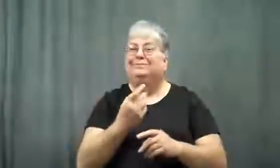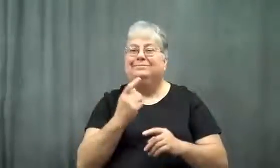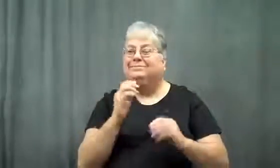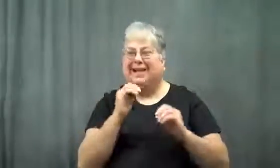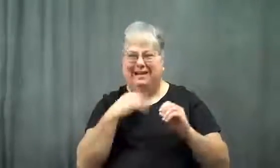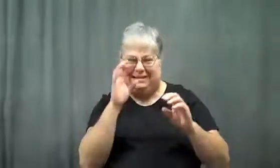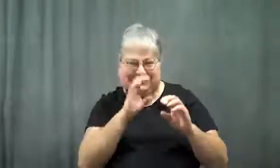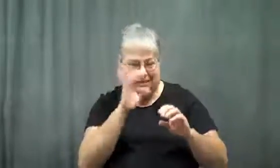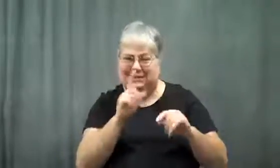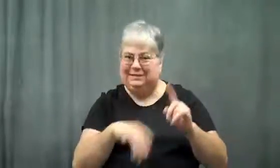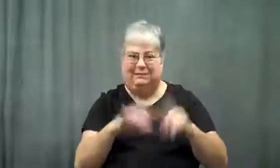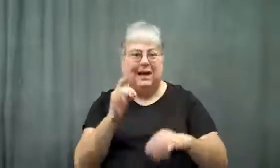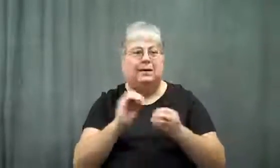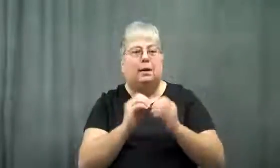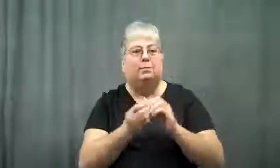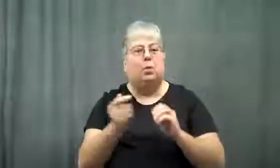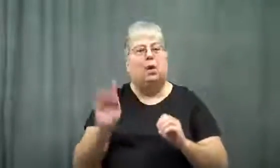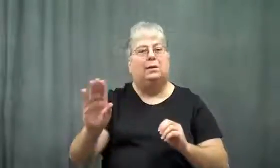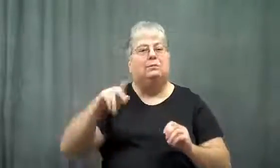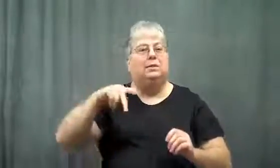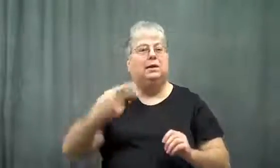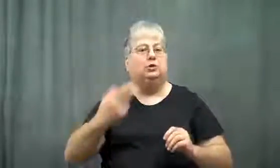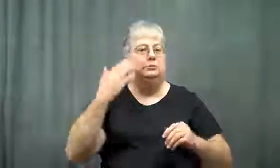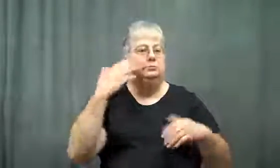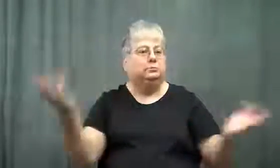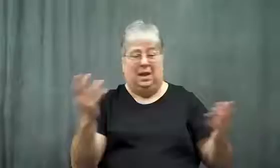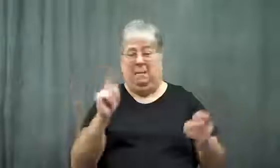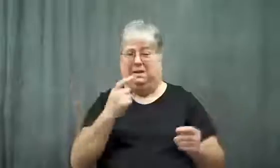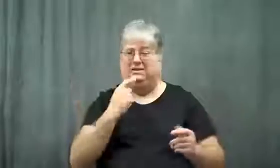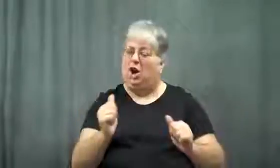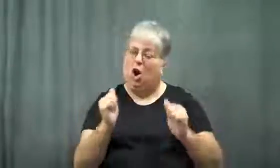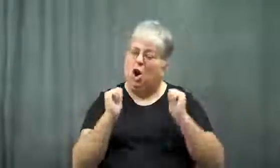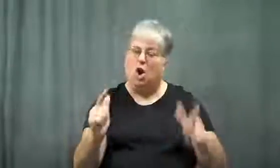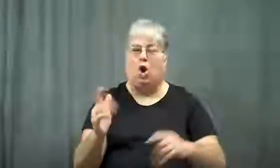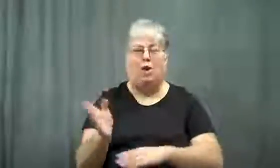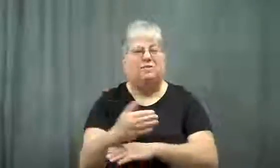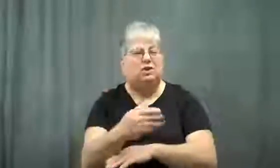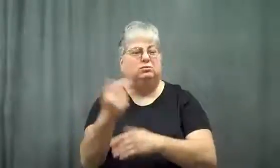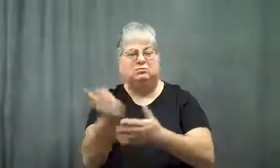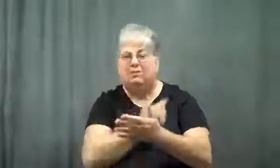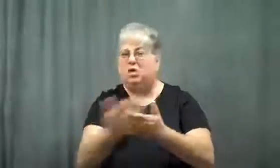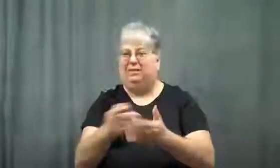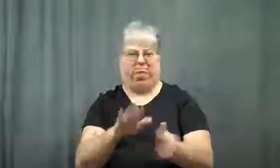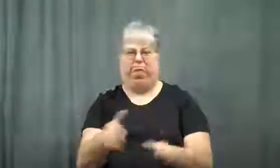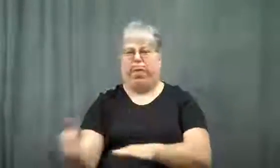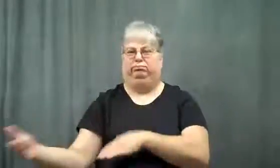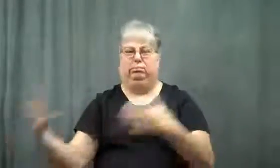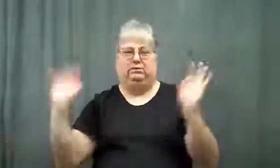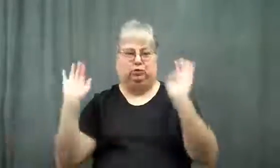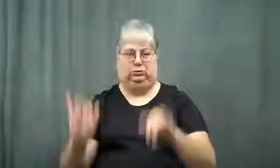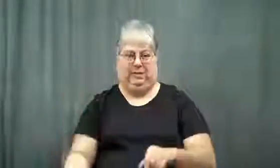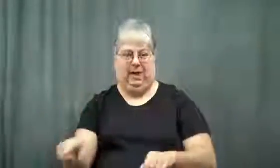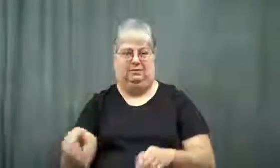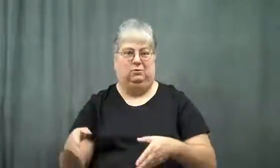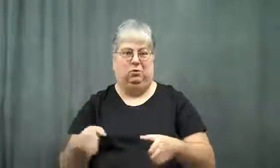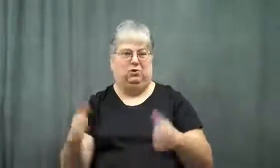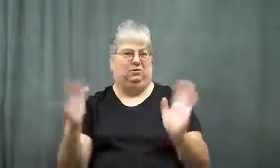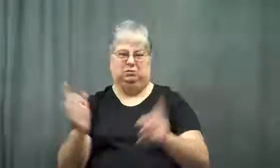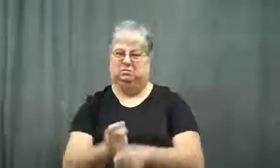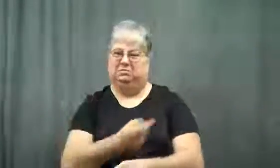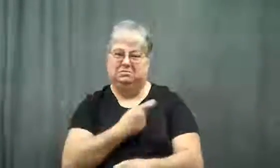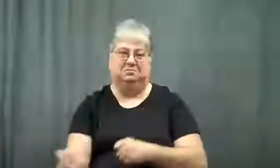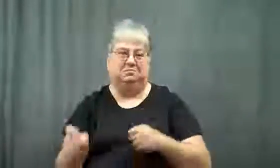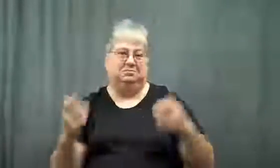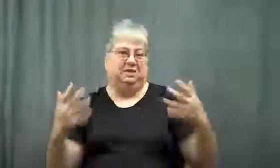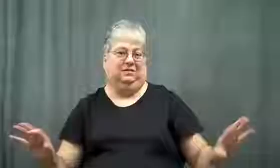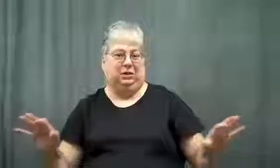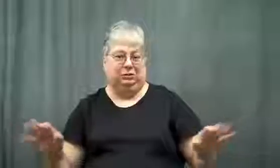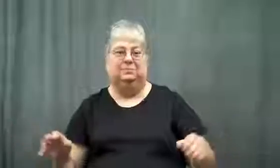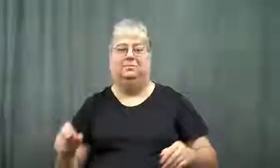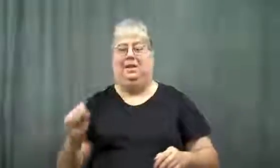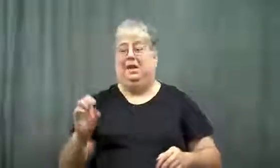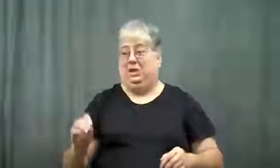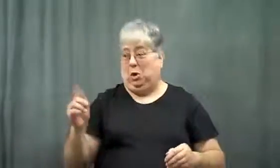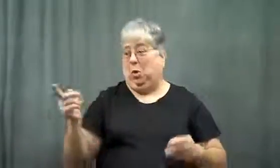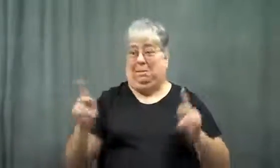I couldn't find information on the ph, but everything was dead in that river.